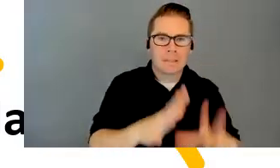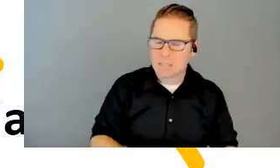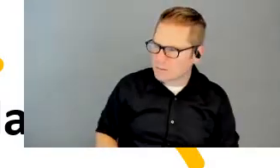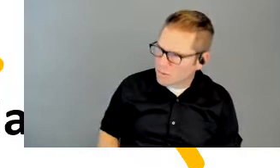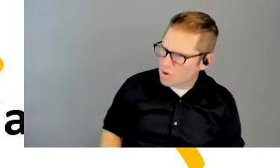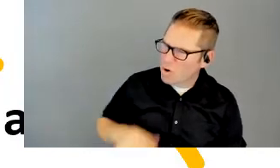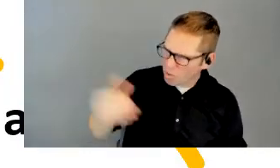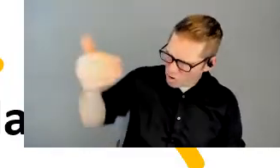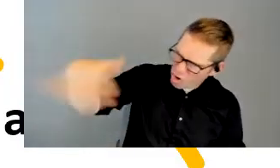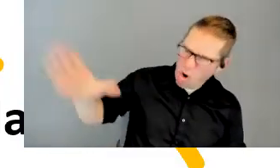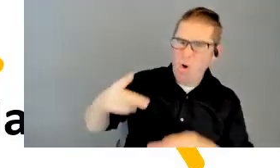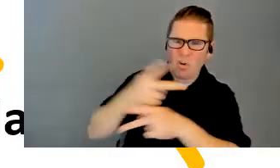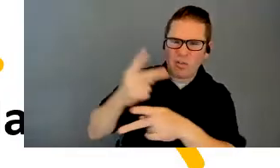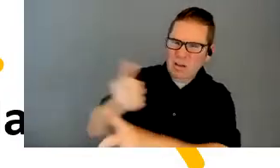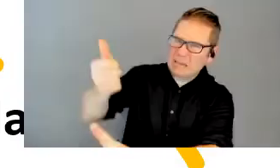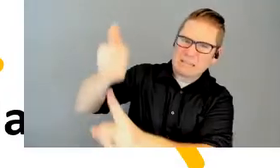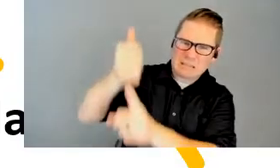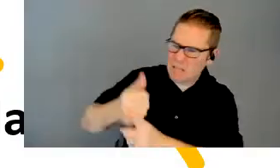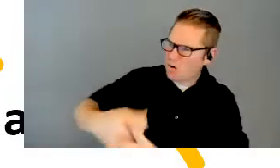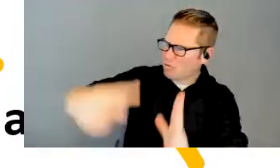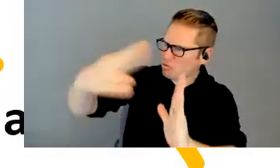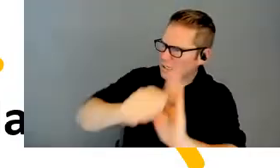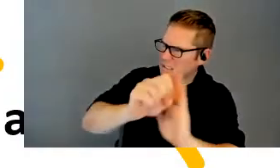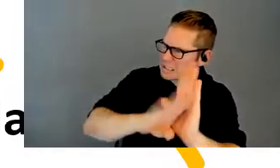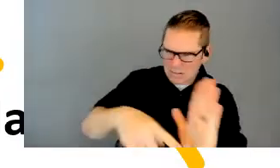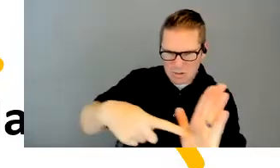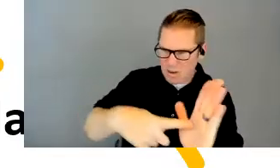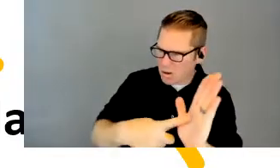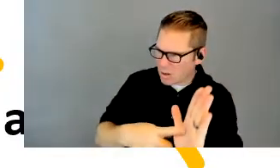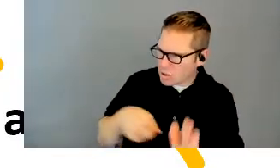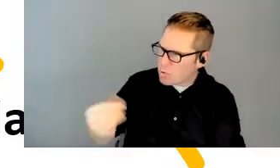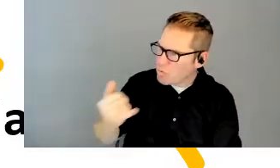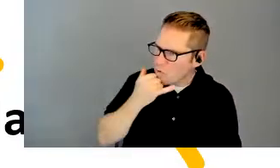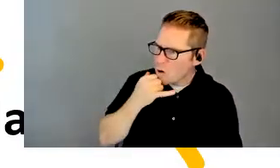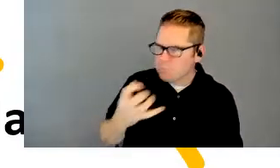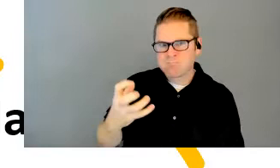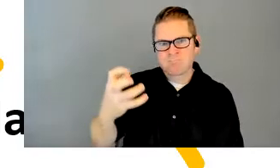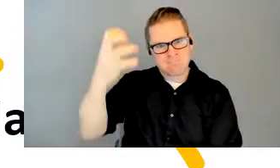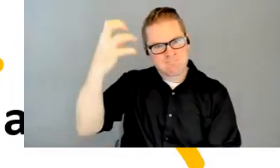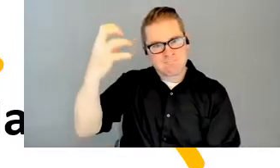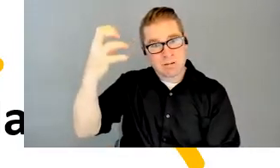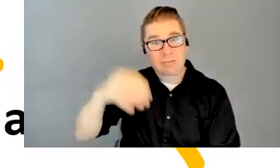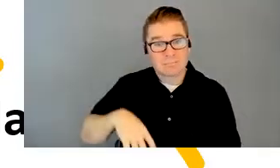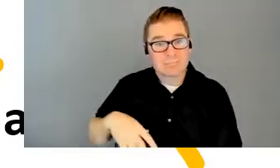and then they would get mad at her when she would get it wrong, when she misinterpreted, when she misunderstood